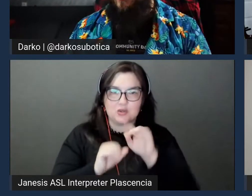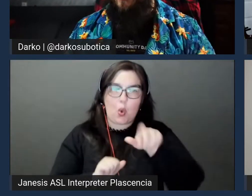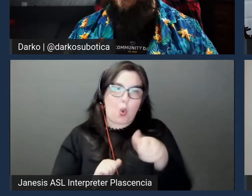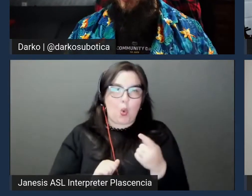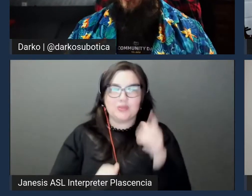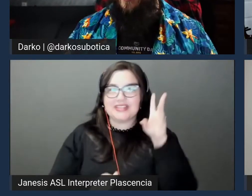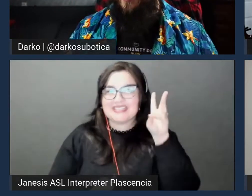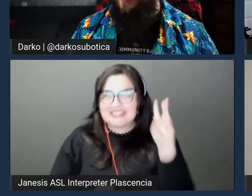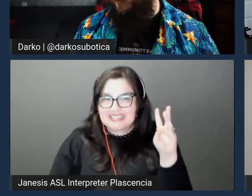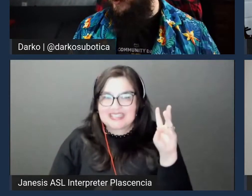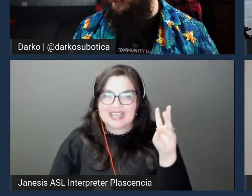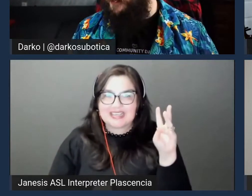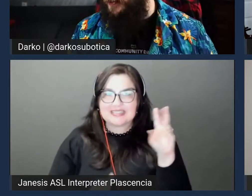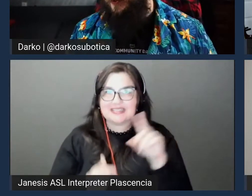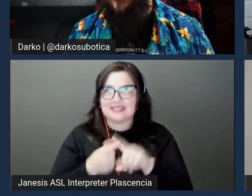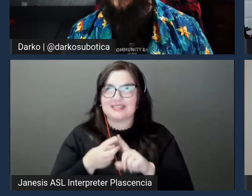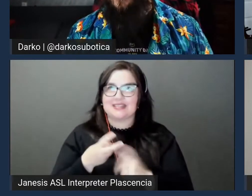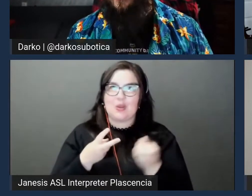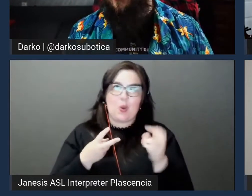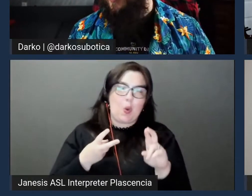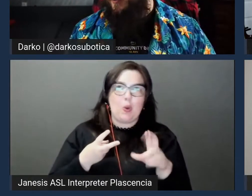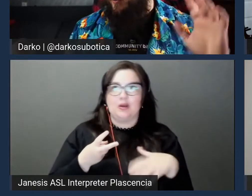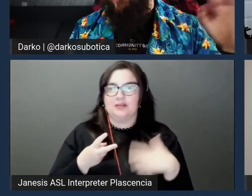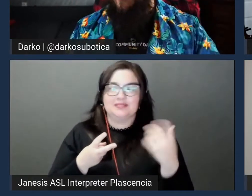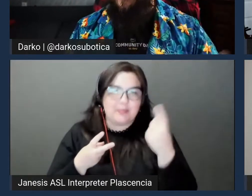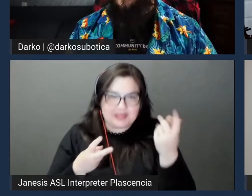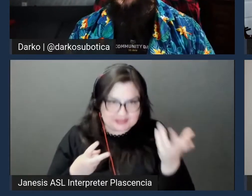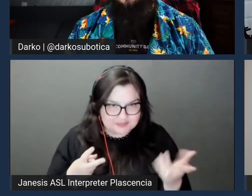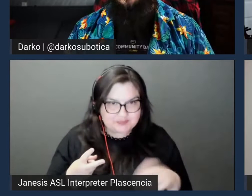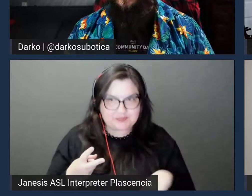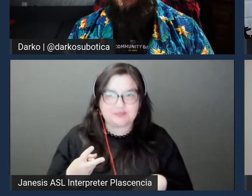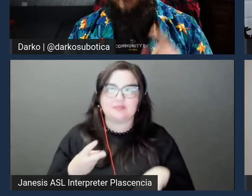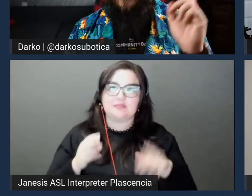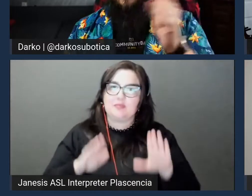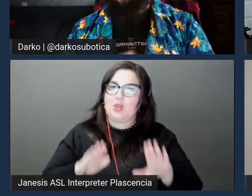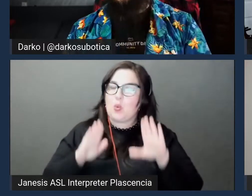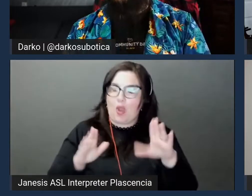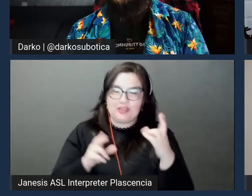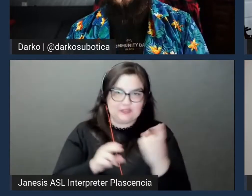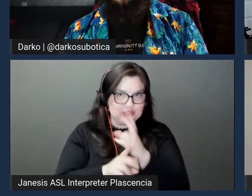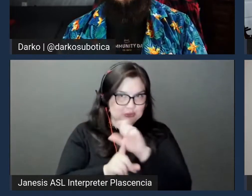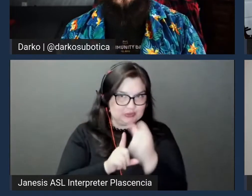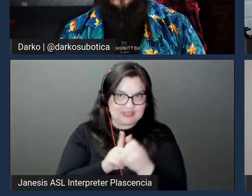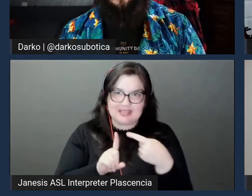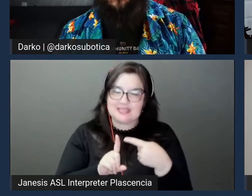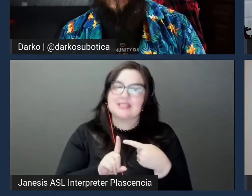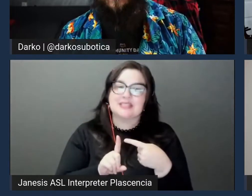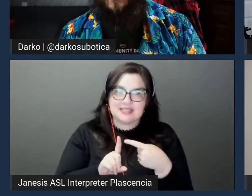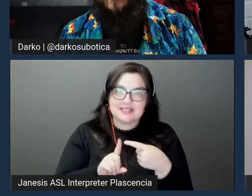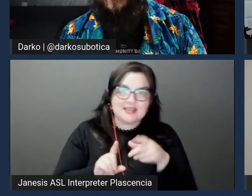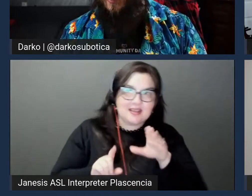or more than not, more than busy and those things. So wonderful use cases. Hey, developers, get to it, please.